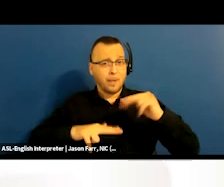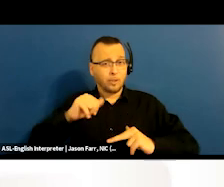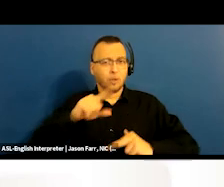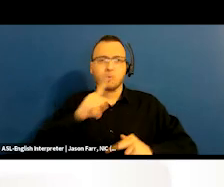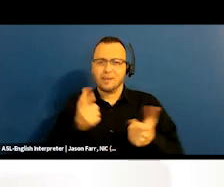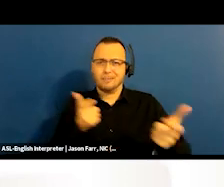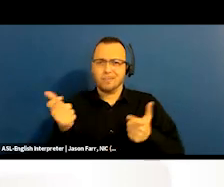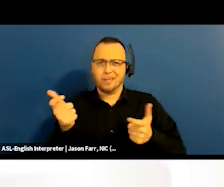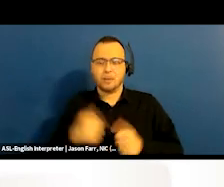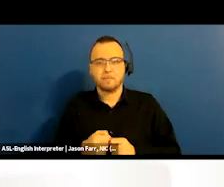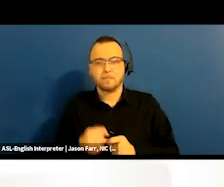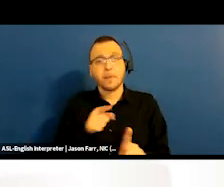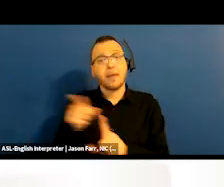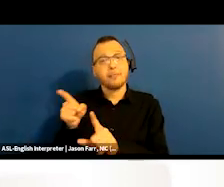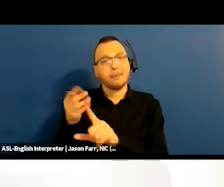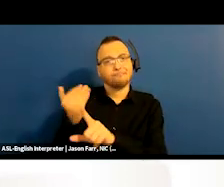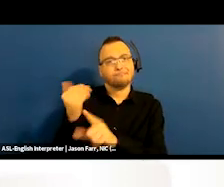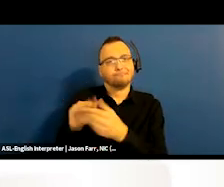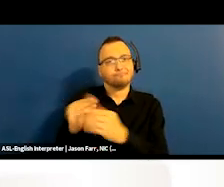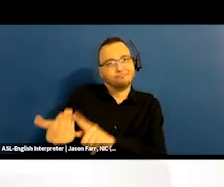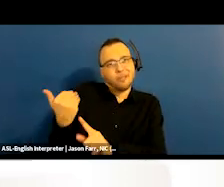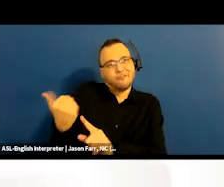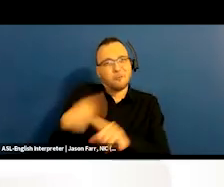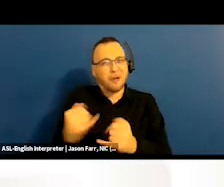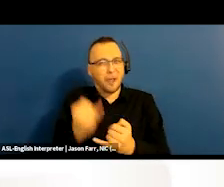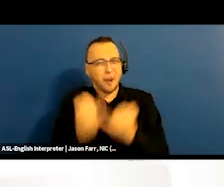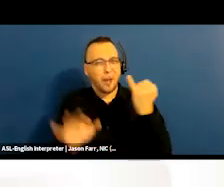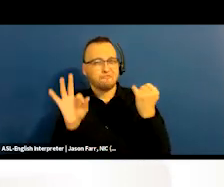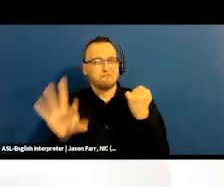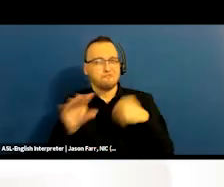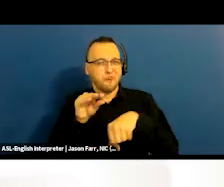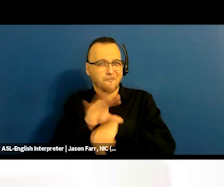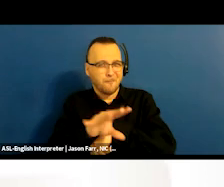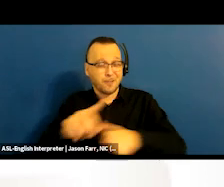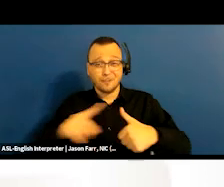because I know a certain person sort of that we work with, I was able to kind of connect with them